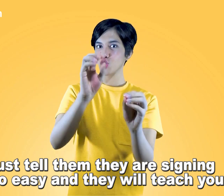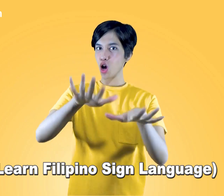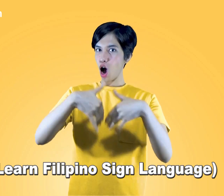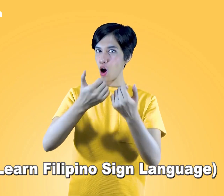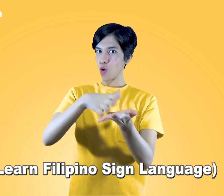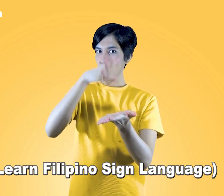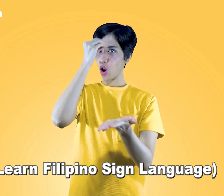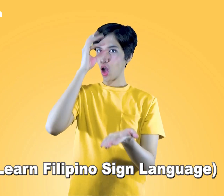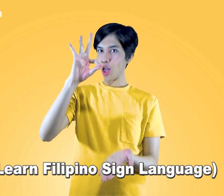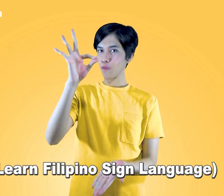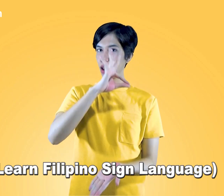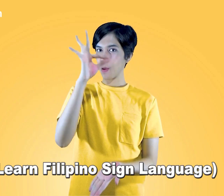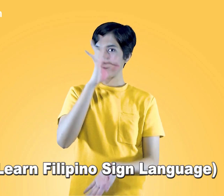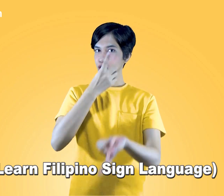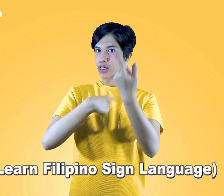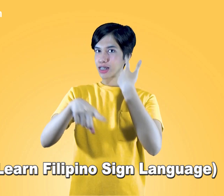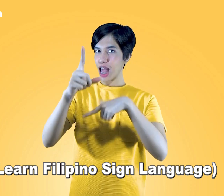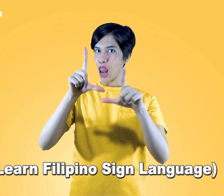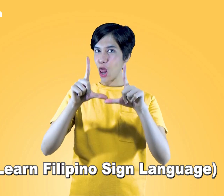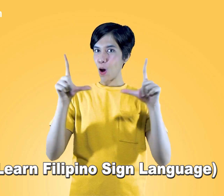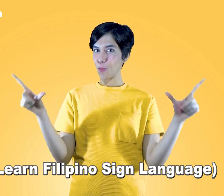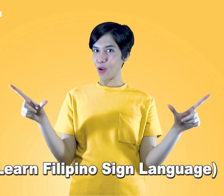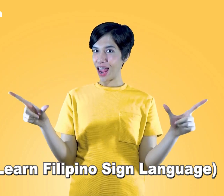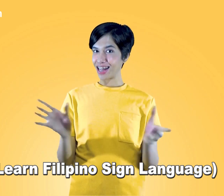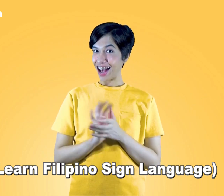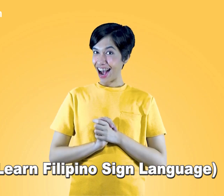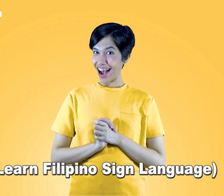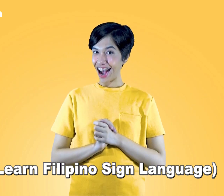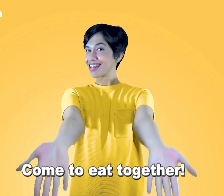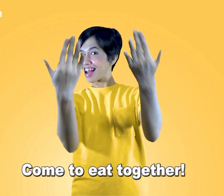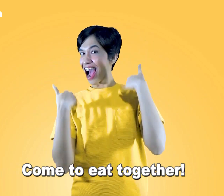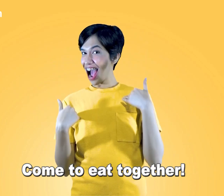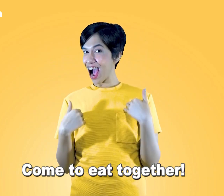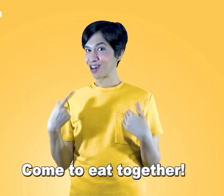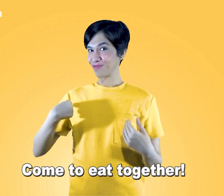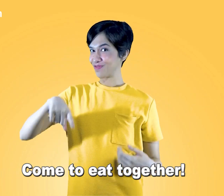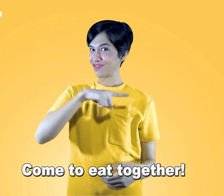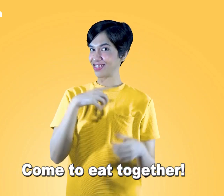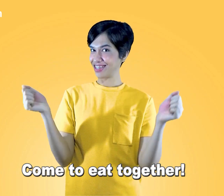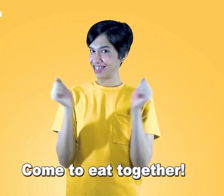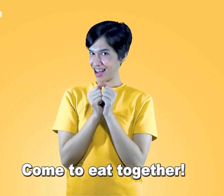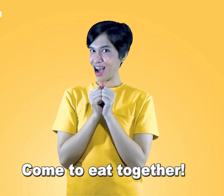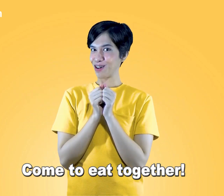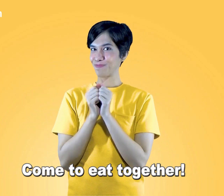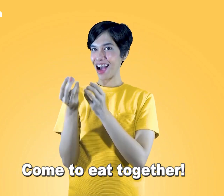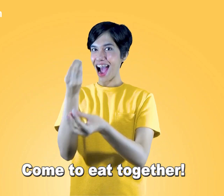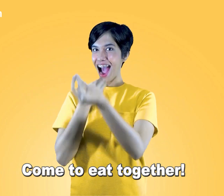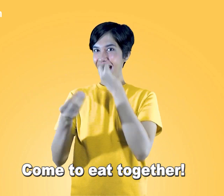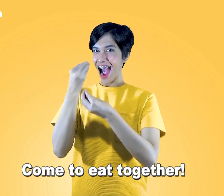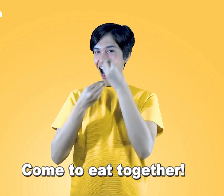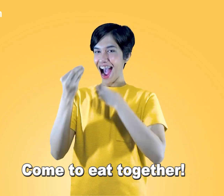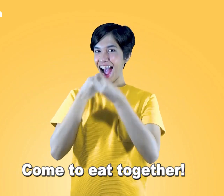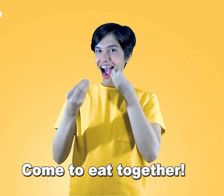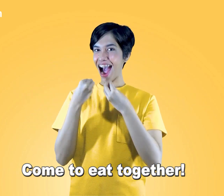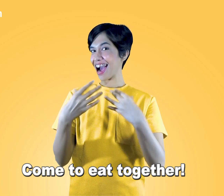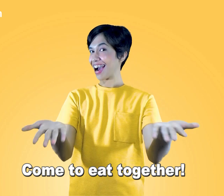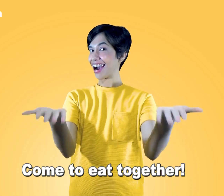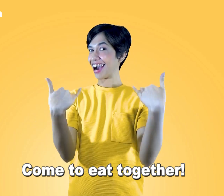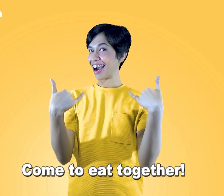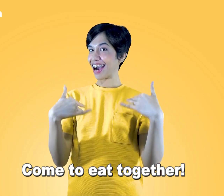(Learn Filipino Sign Language) Come to eat together!